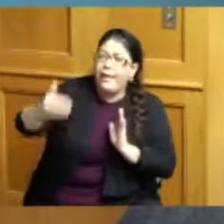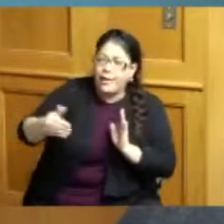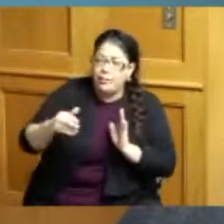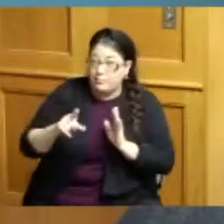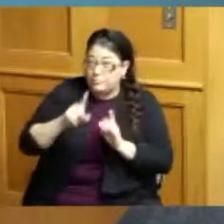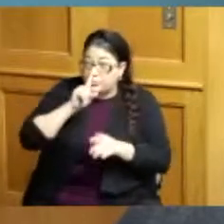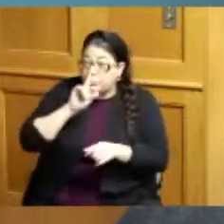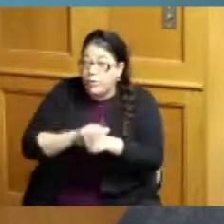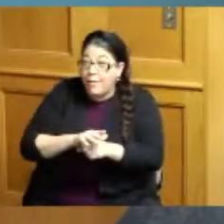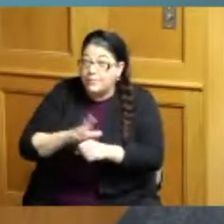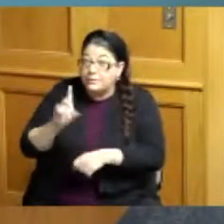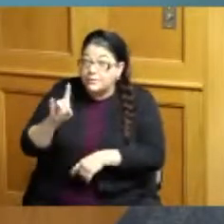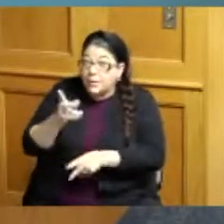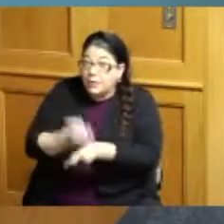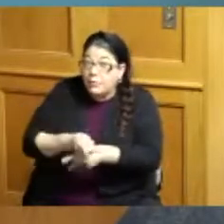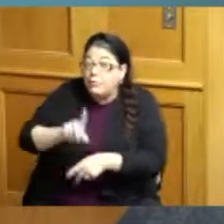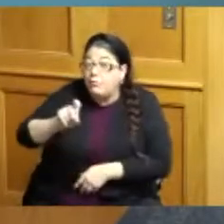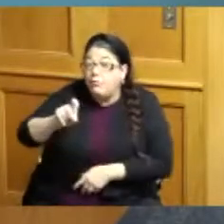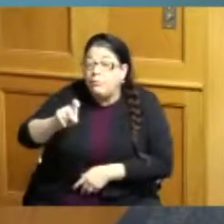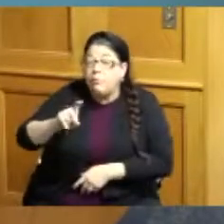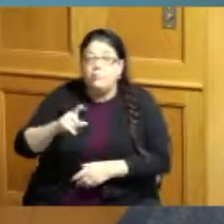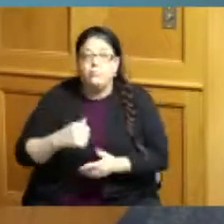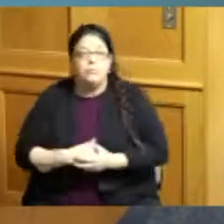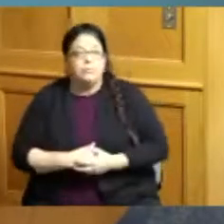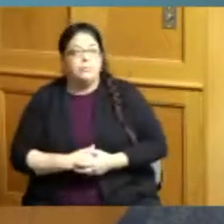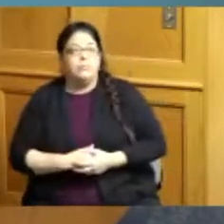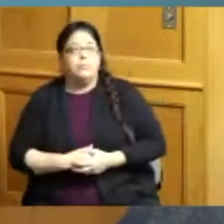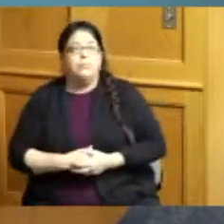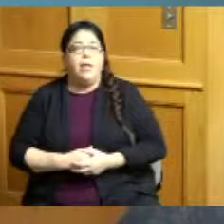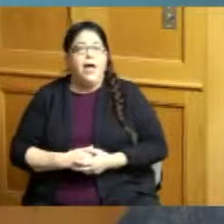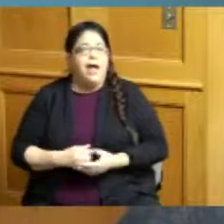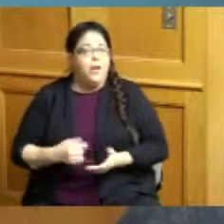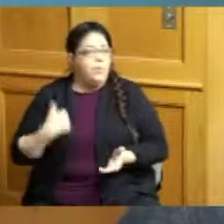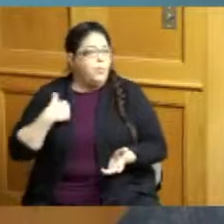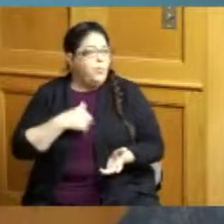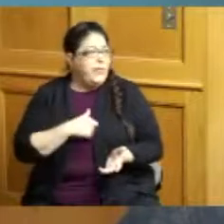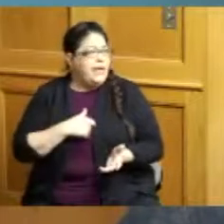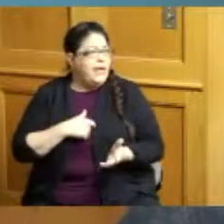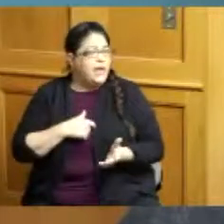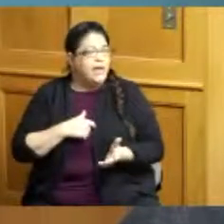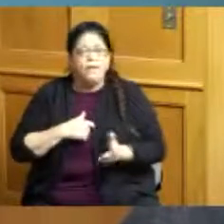to do and maybe you hit a tough time I think we were barely fair about the Covid times and